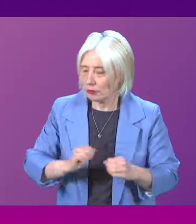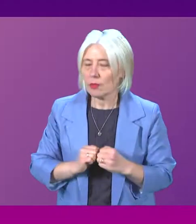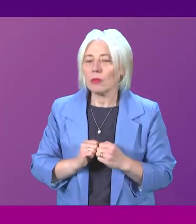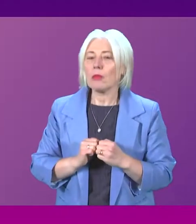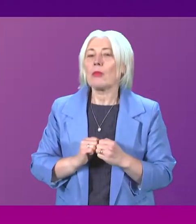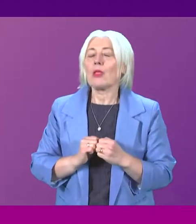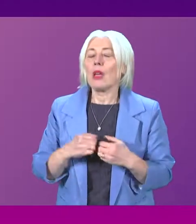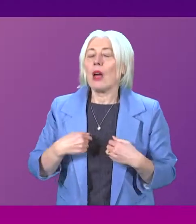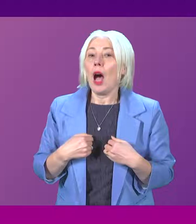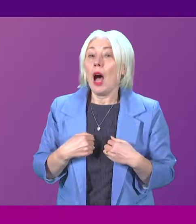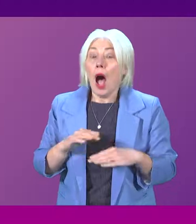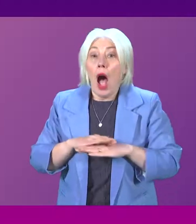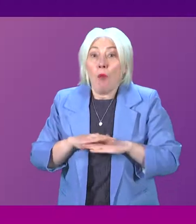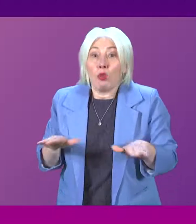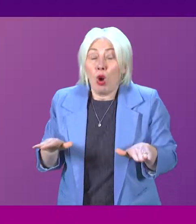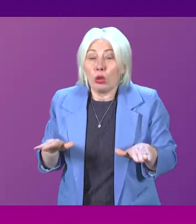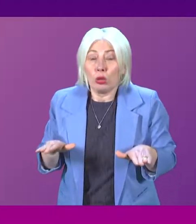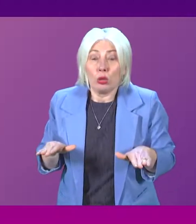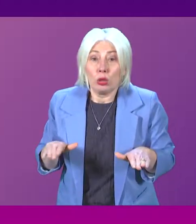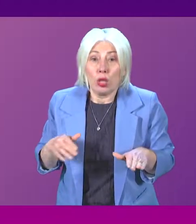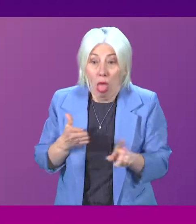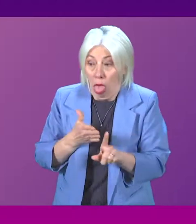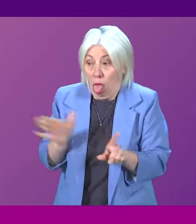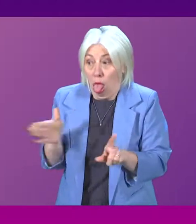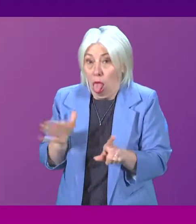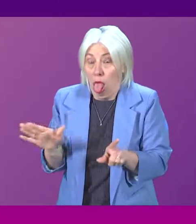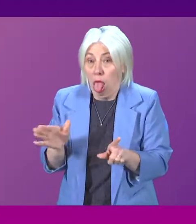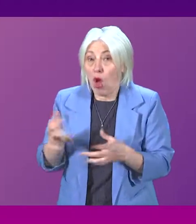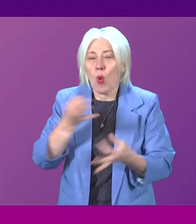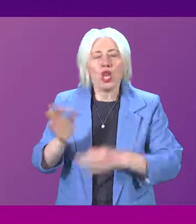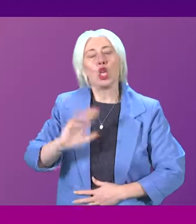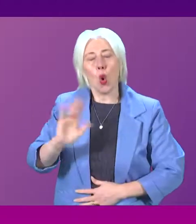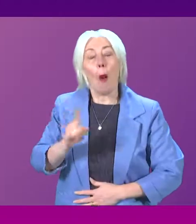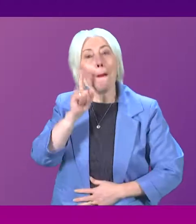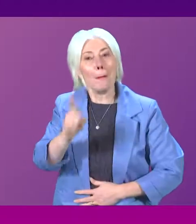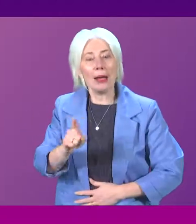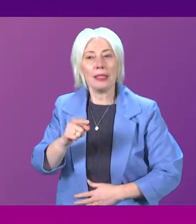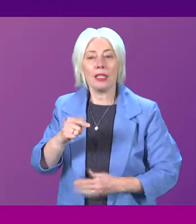I am not in any way avoiding the question, but we have set out the scope of the terms